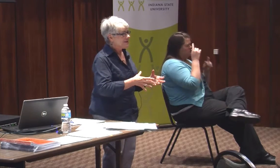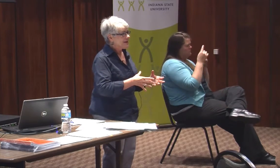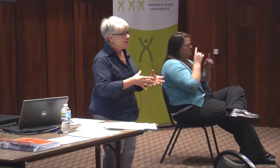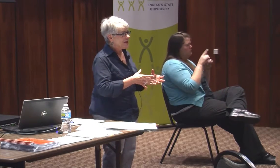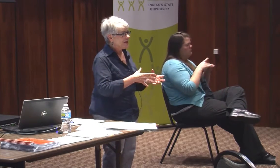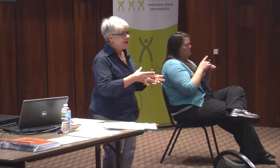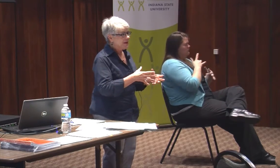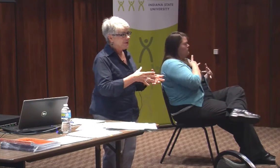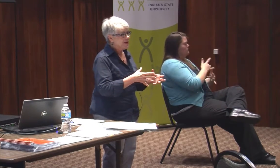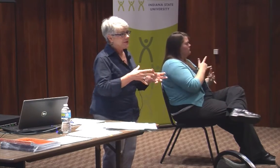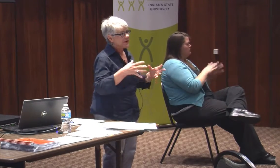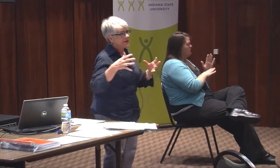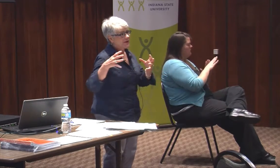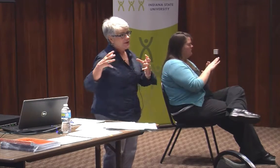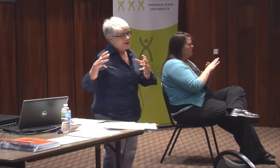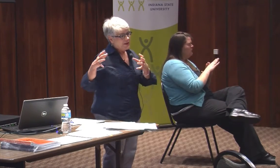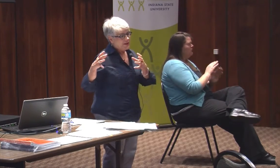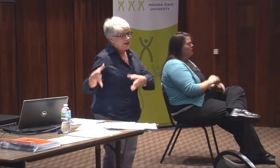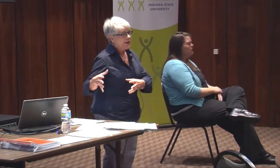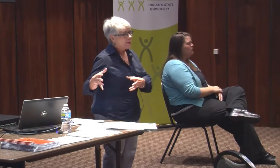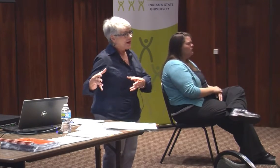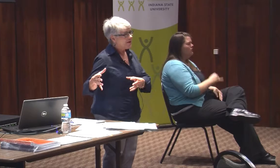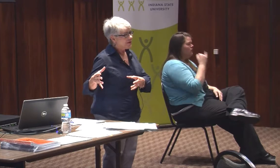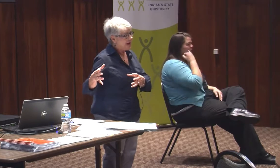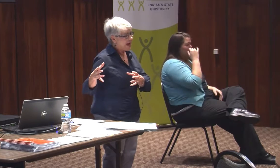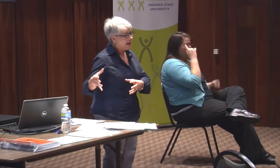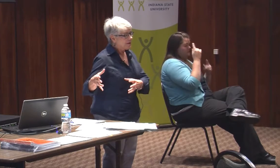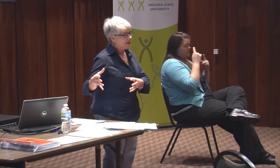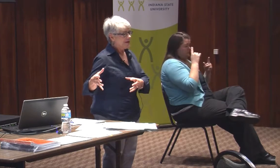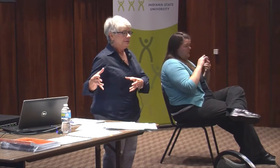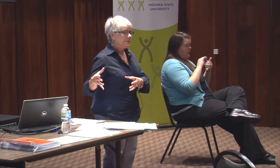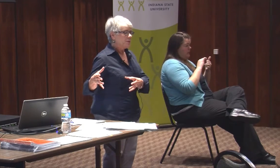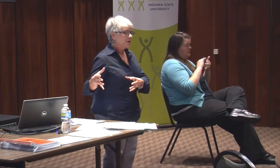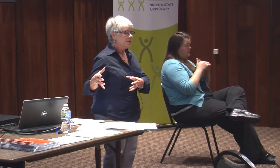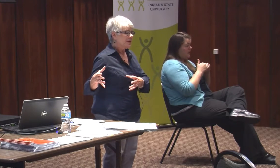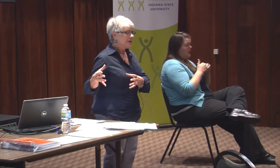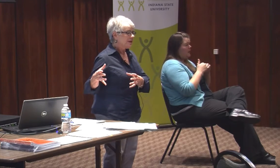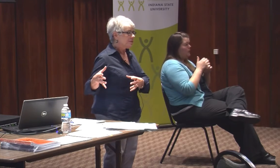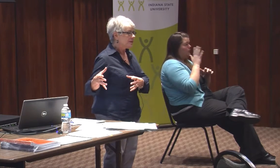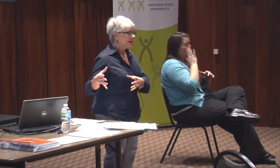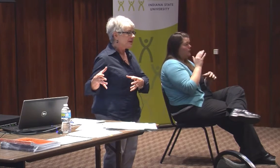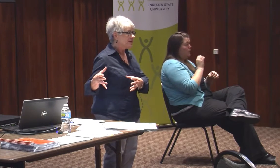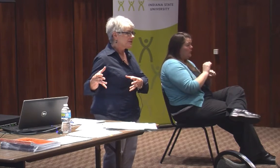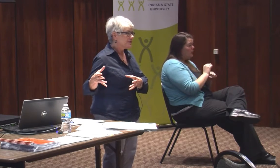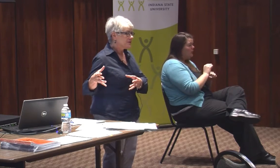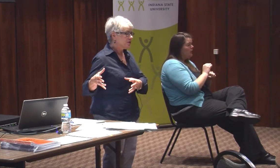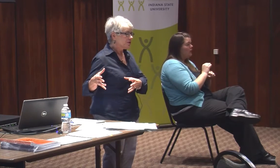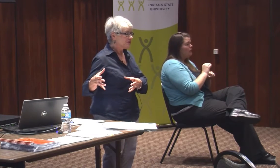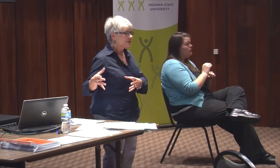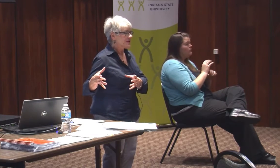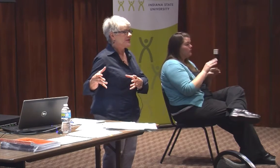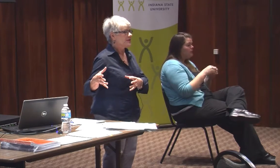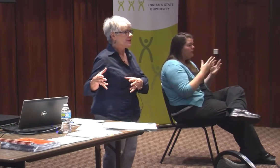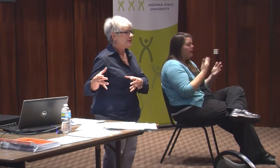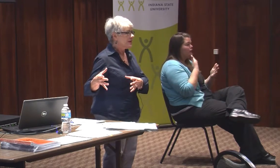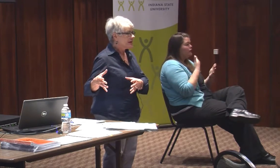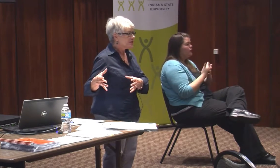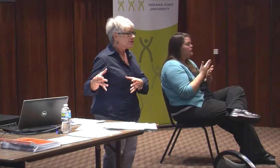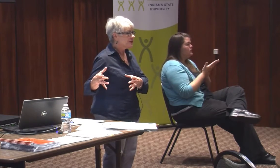development when we're thinking about how we're going to work with and provide good services for the children that